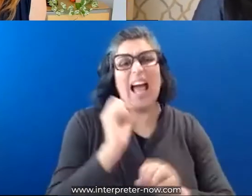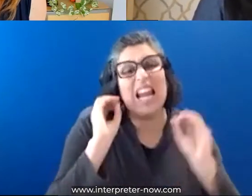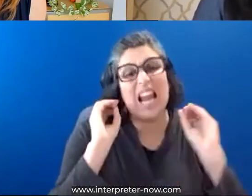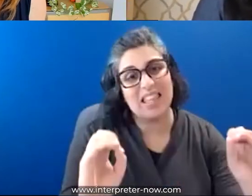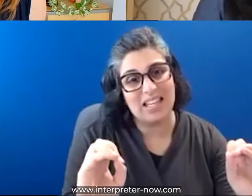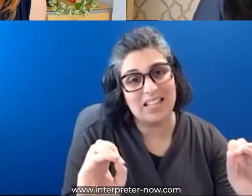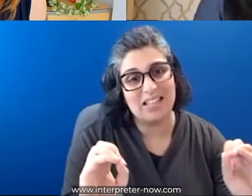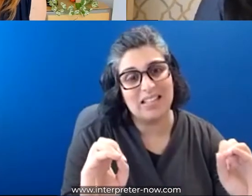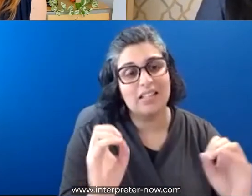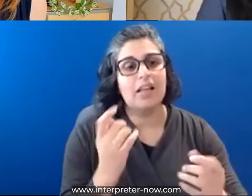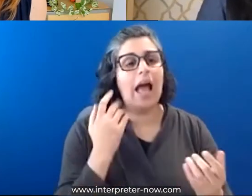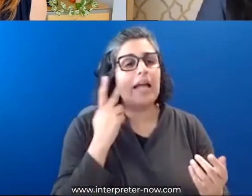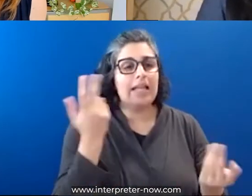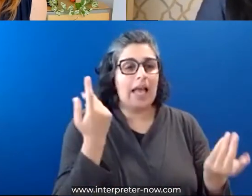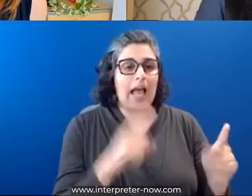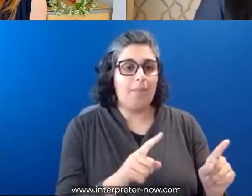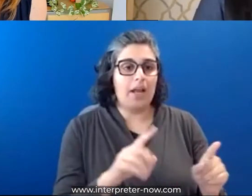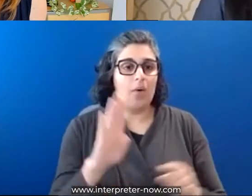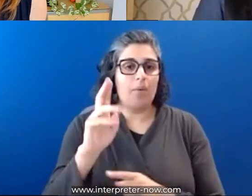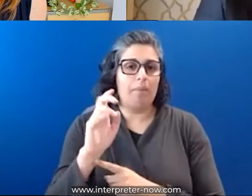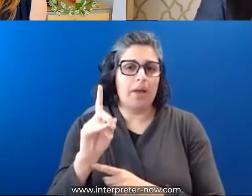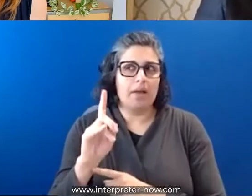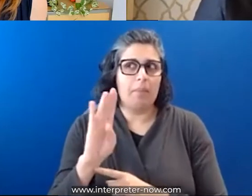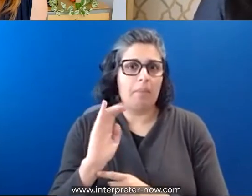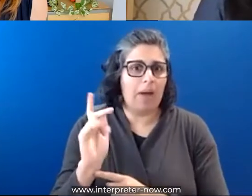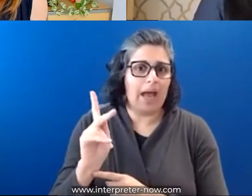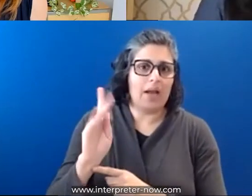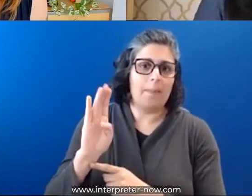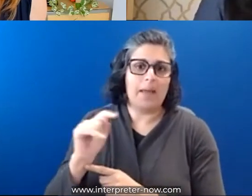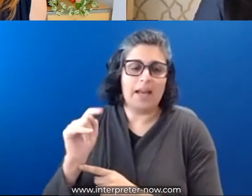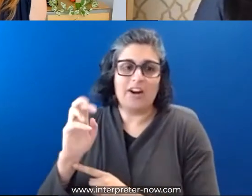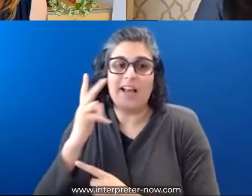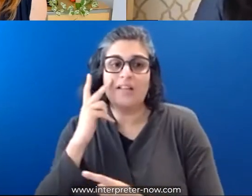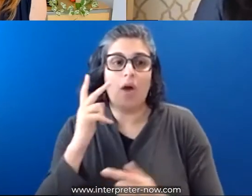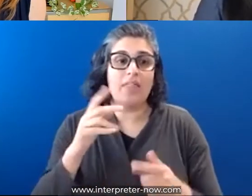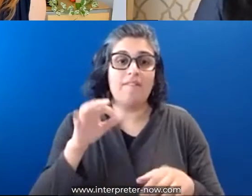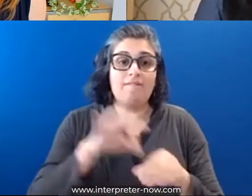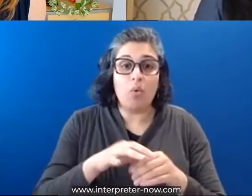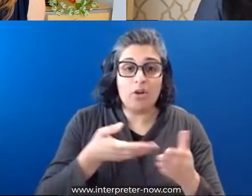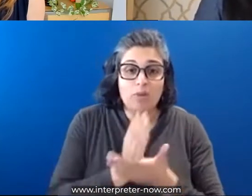Because I see that happening with Bill Back Better. I saw it happen with Voting Rights Act. Nothing. We waited.